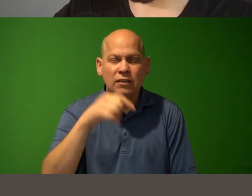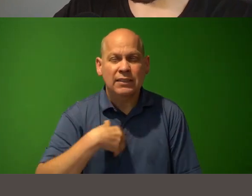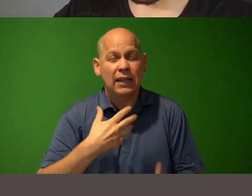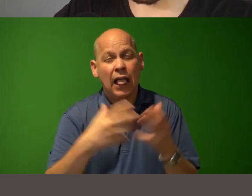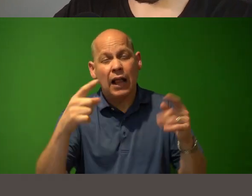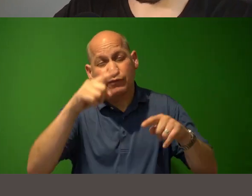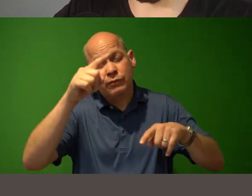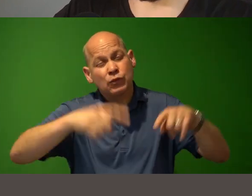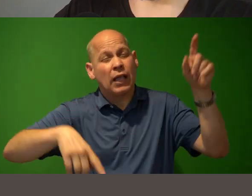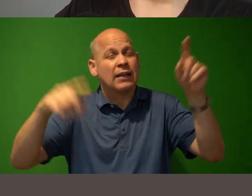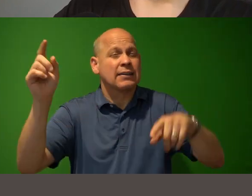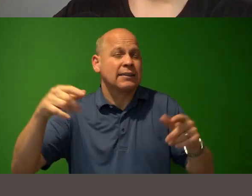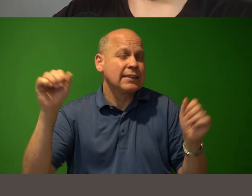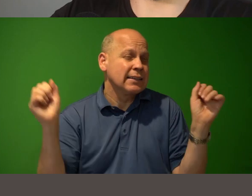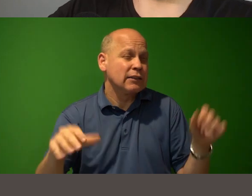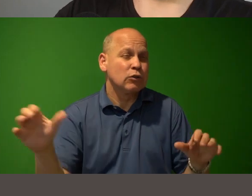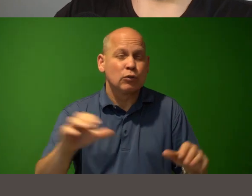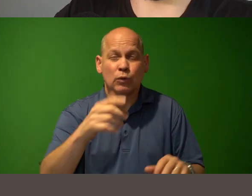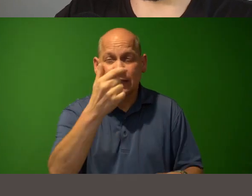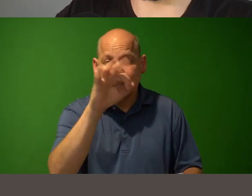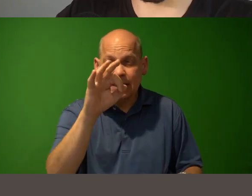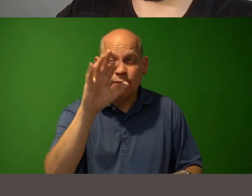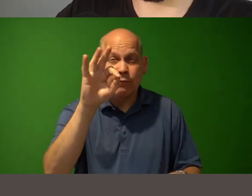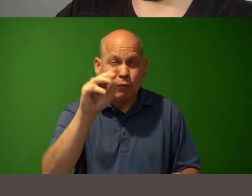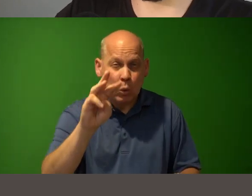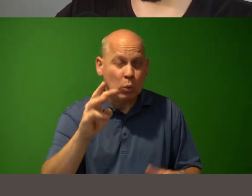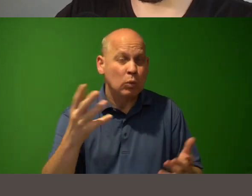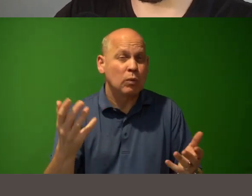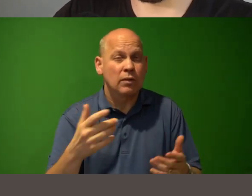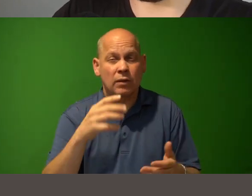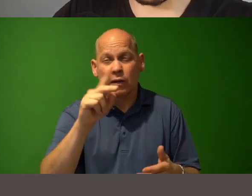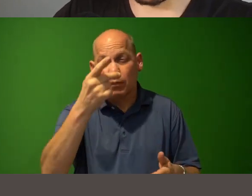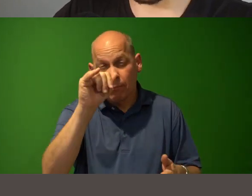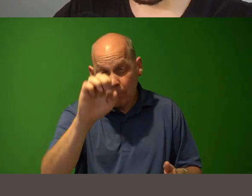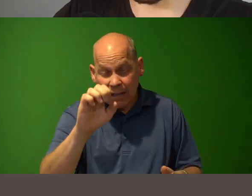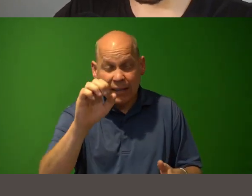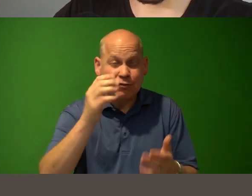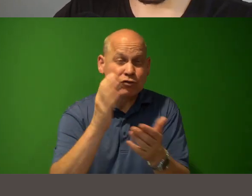charts. It has lots of variety, you can do get flow diagrams pie charts.